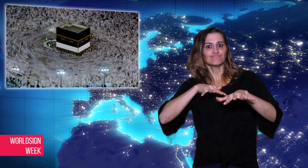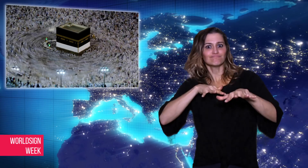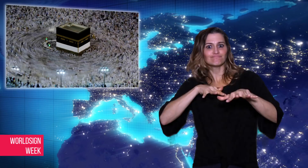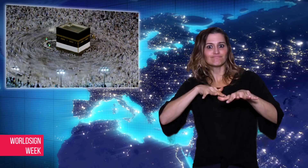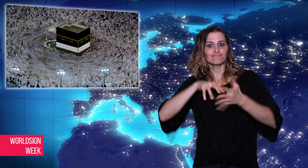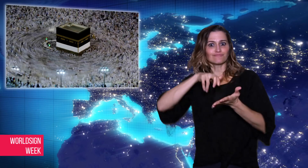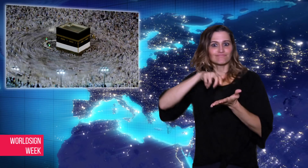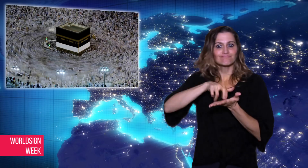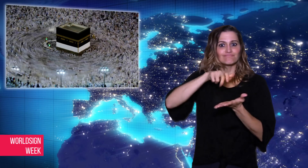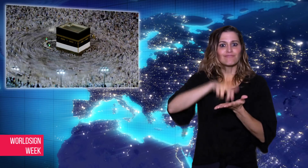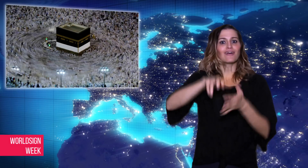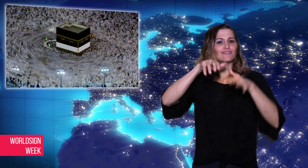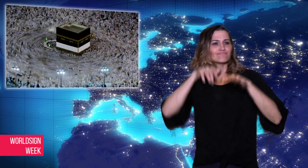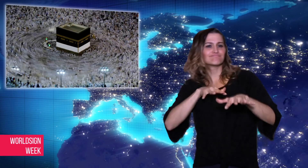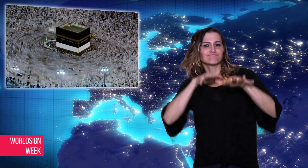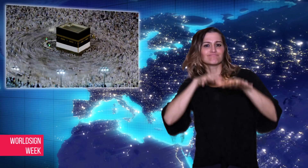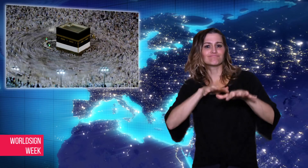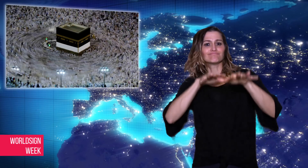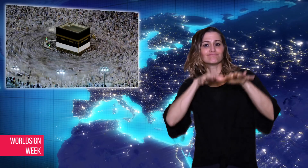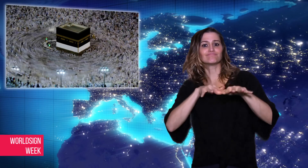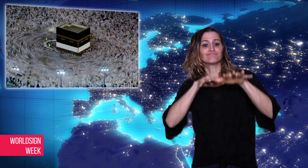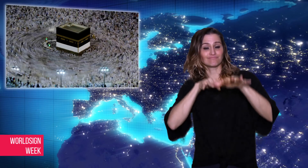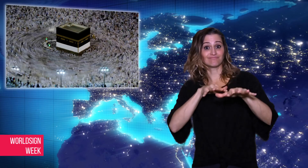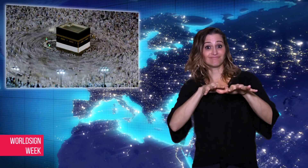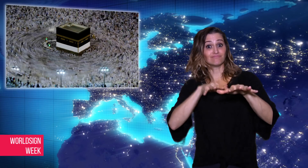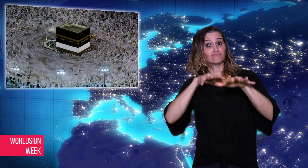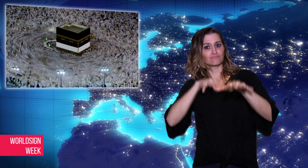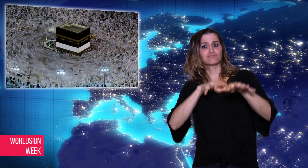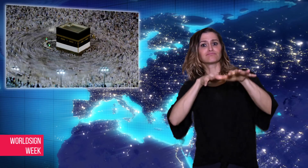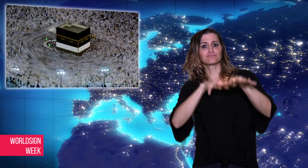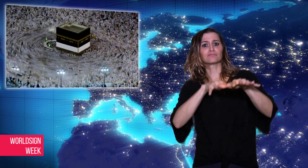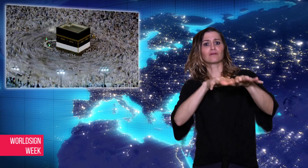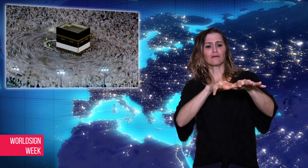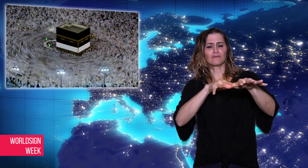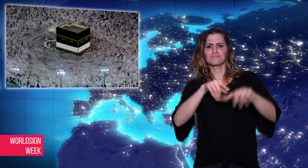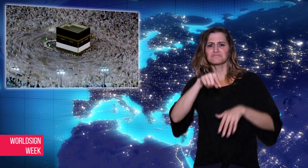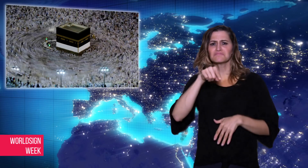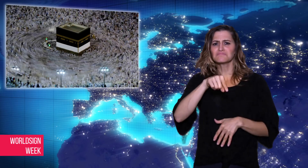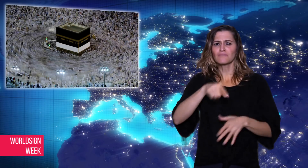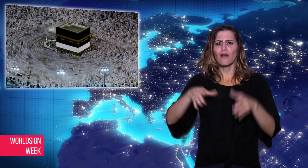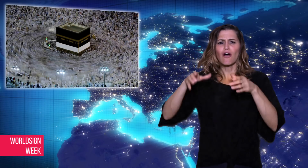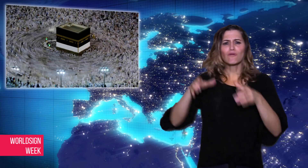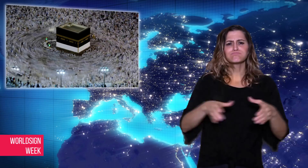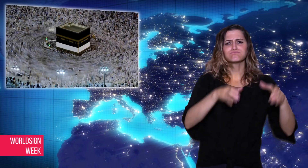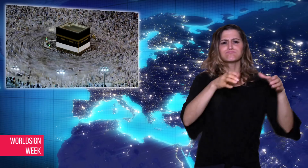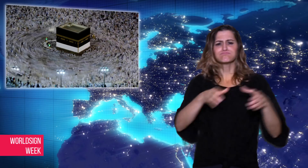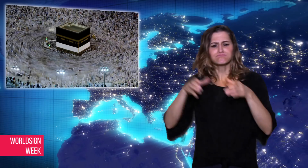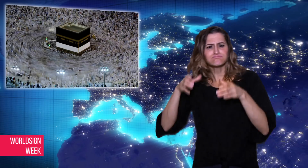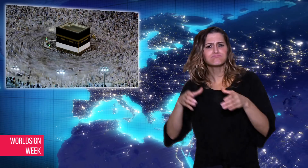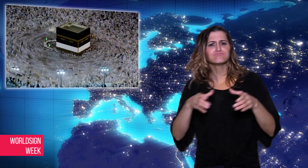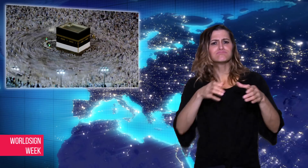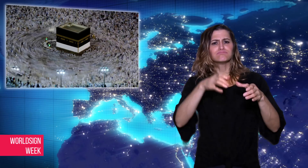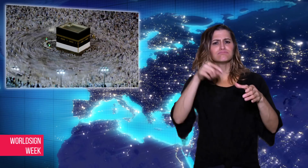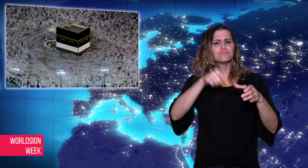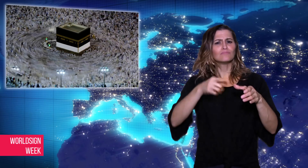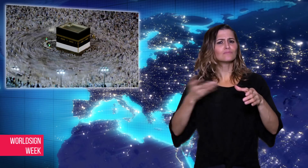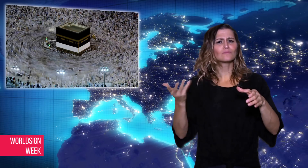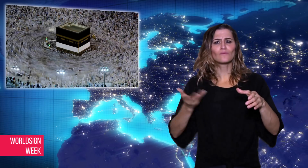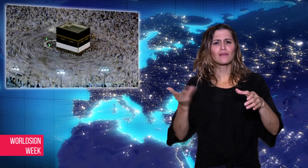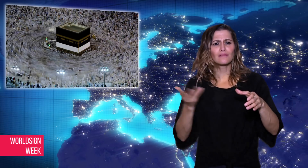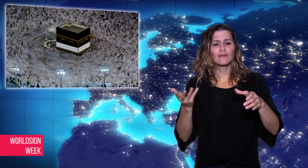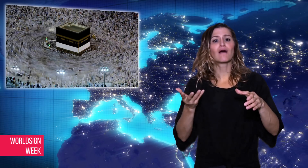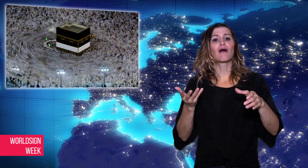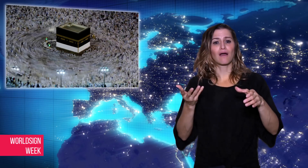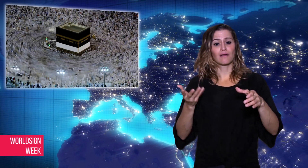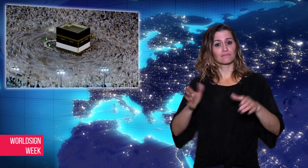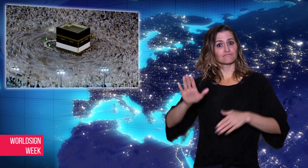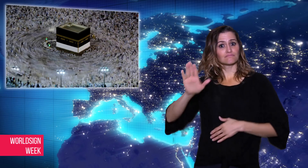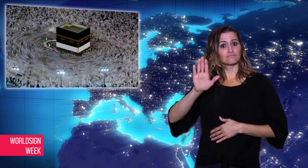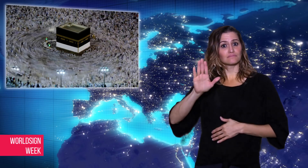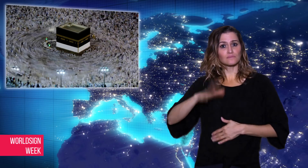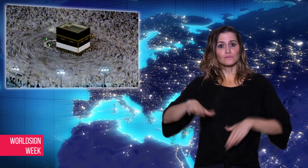requirement from prophet Muhammad that